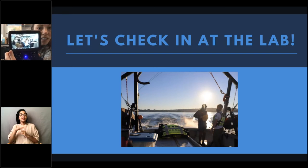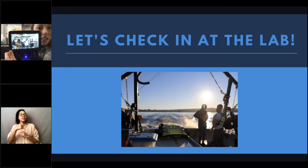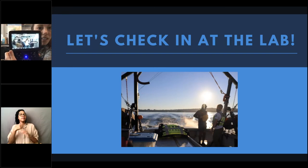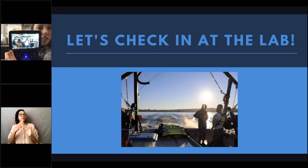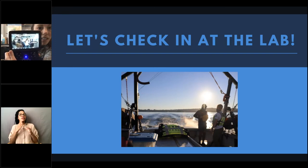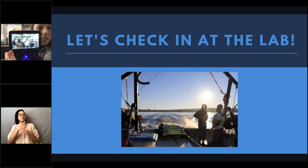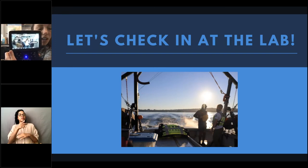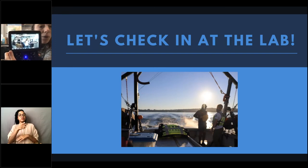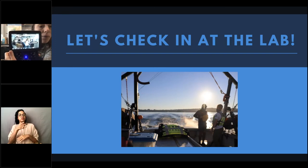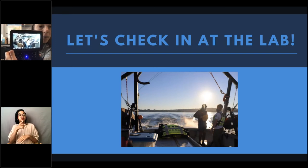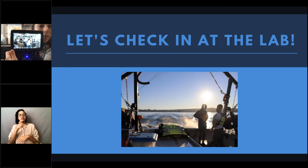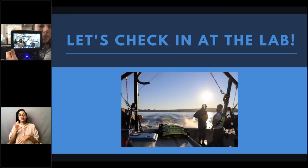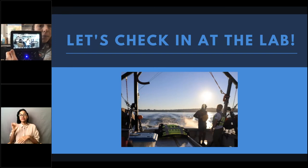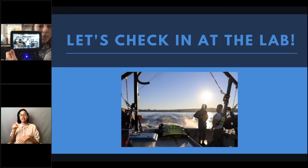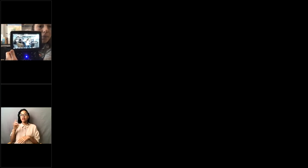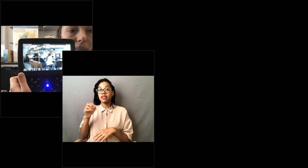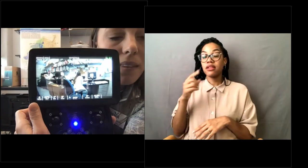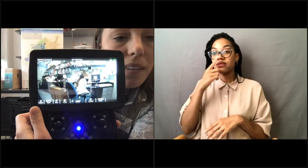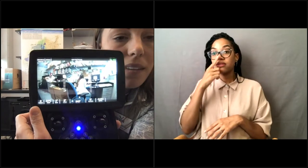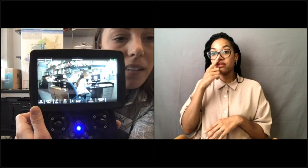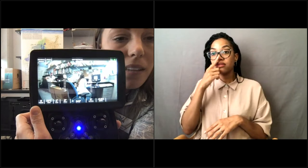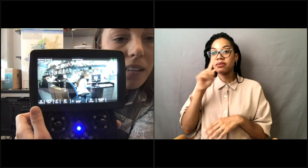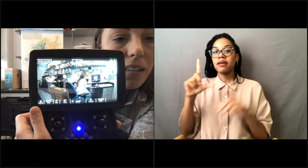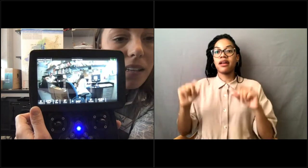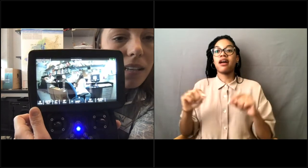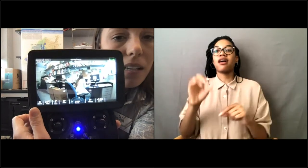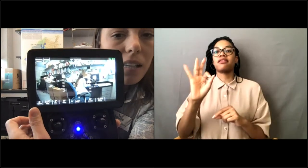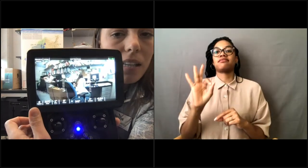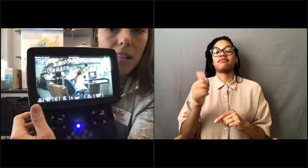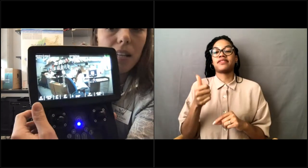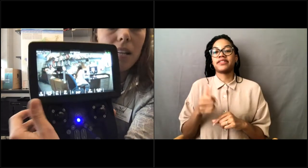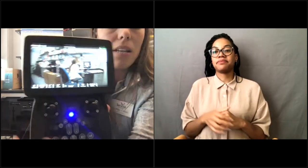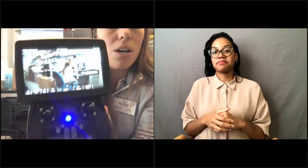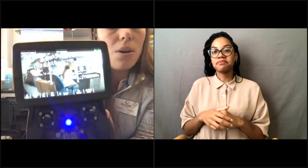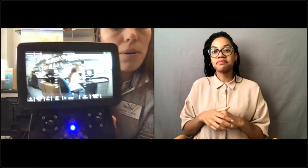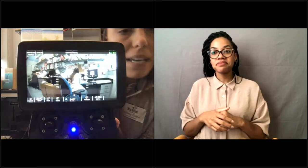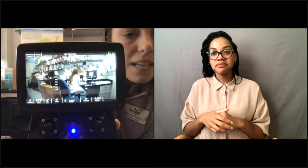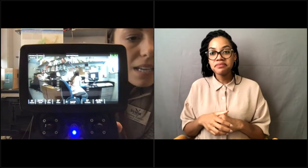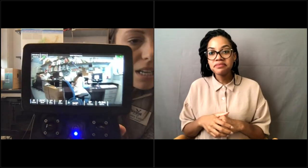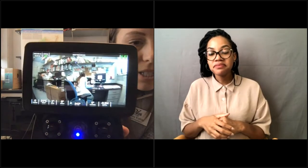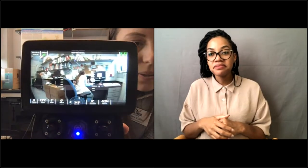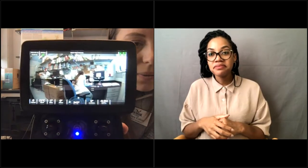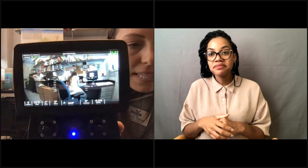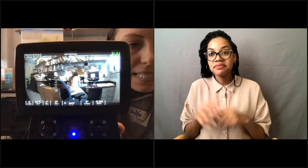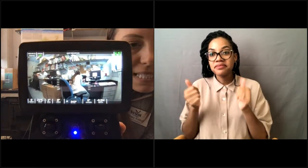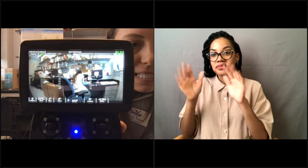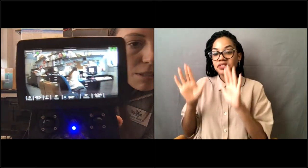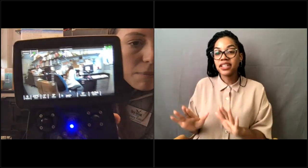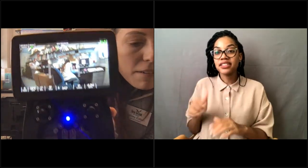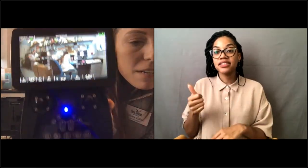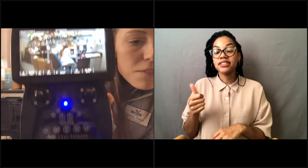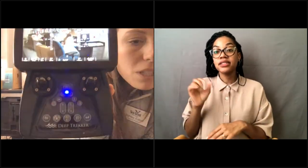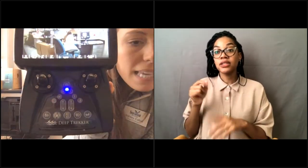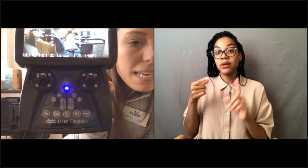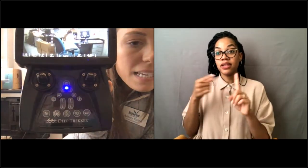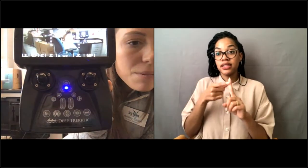and ask Caroline if she could minimize the slides so we can see... Perfect. Thanks. - Great. So this is the screen. And if you look at it,